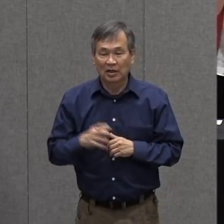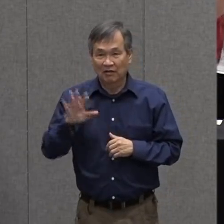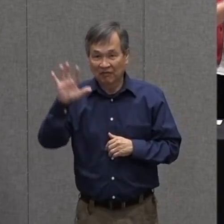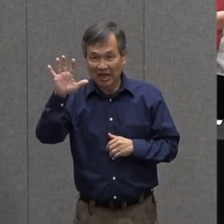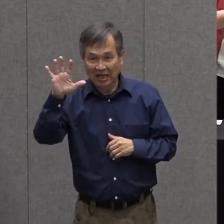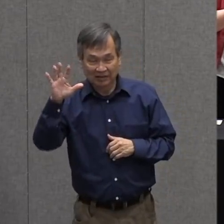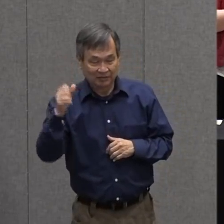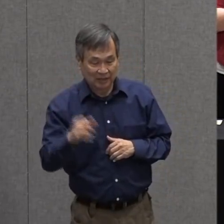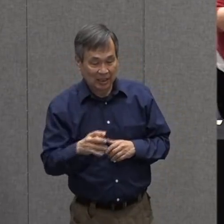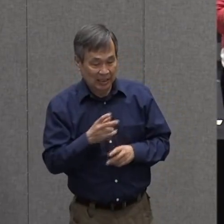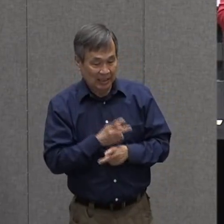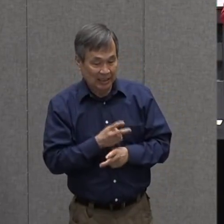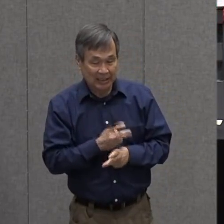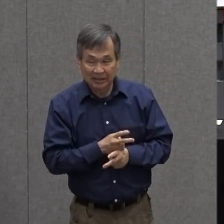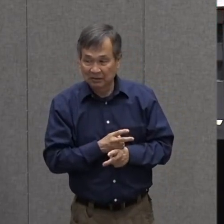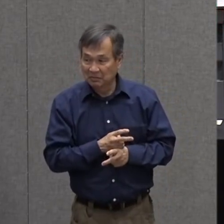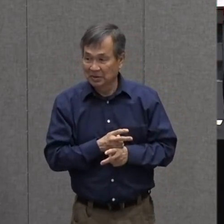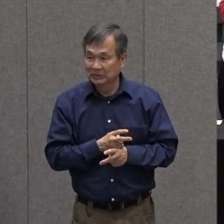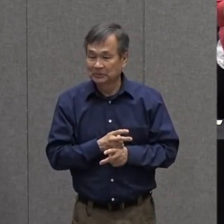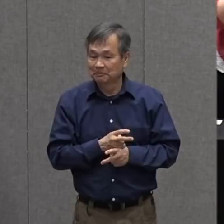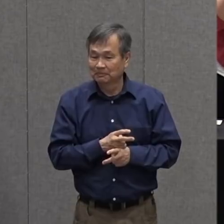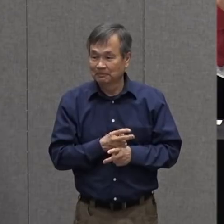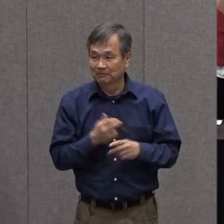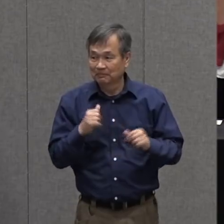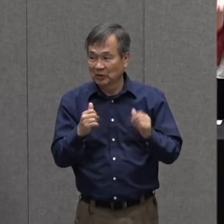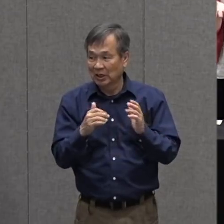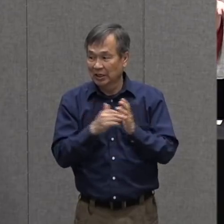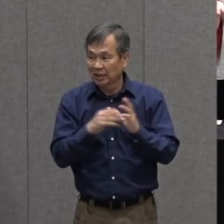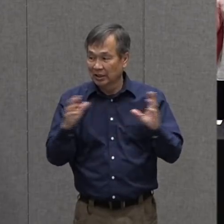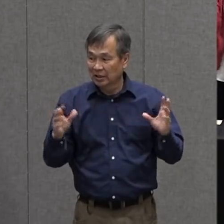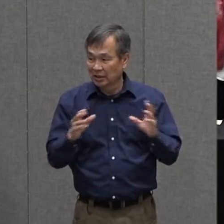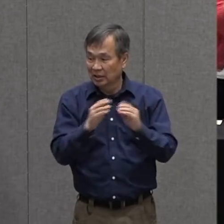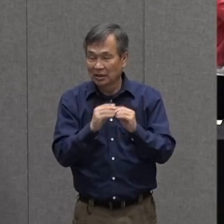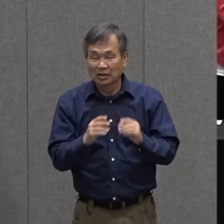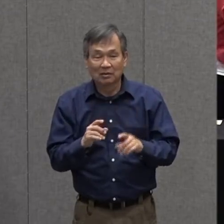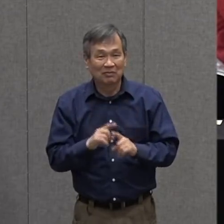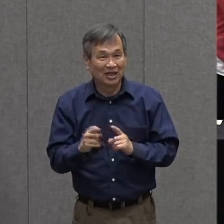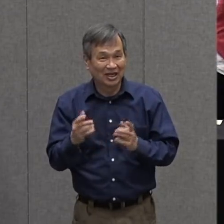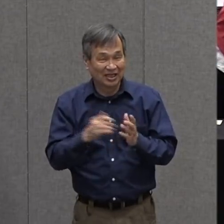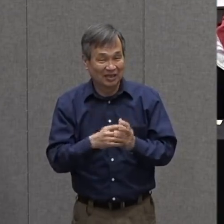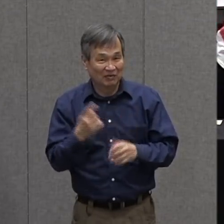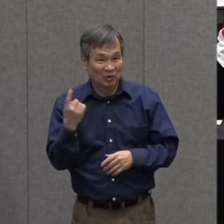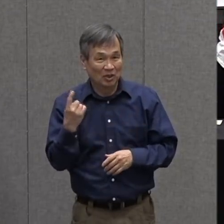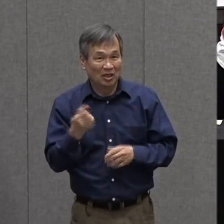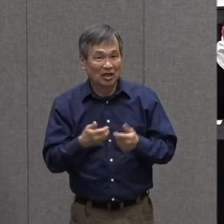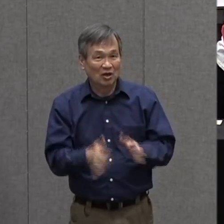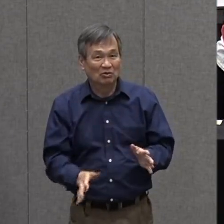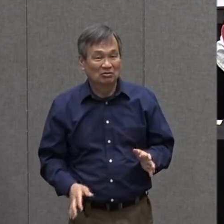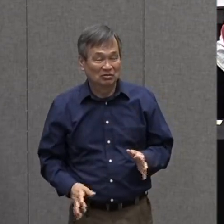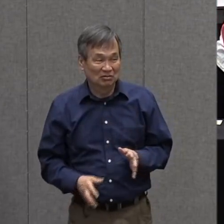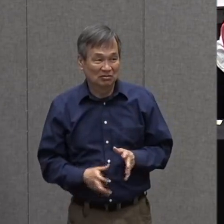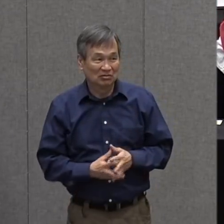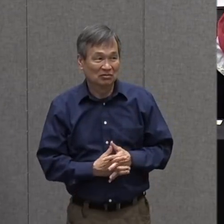Remember I can keep rolling but if I roll a one, I lose those five points. Okay.